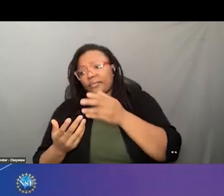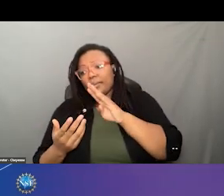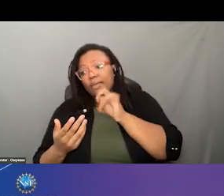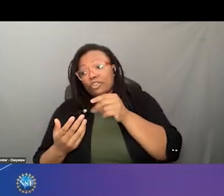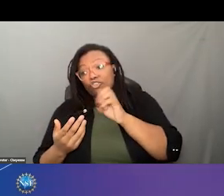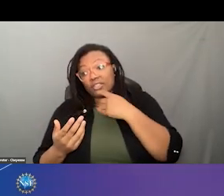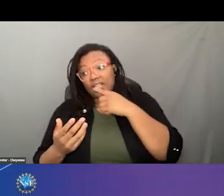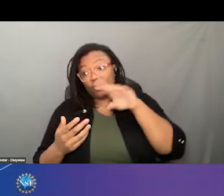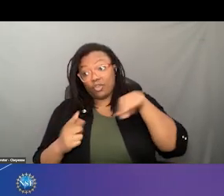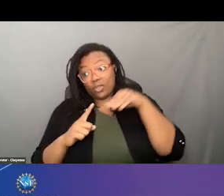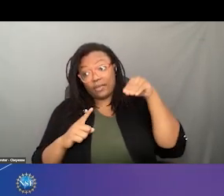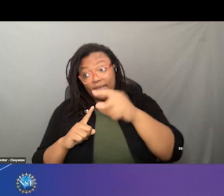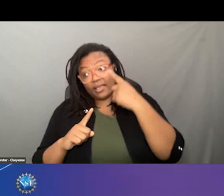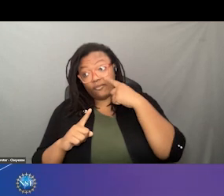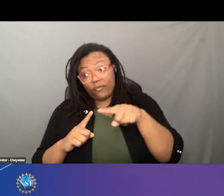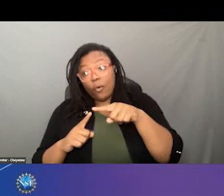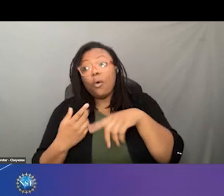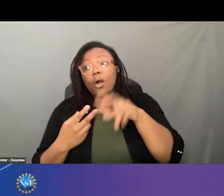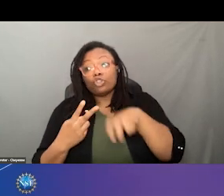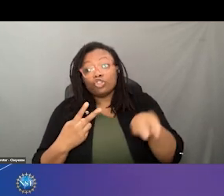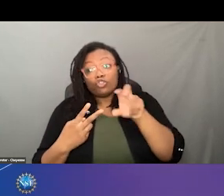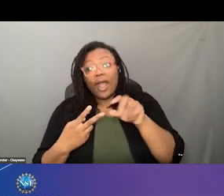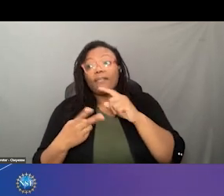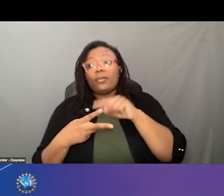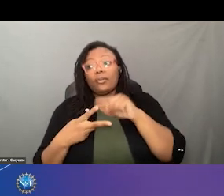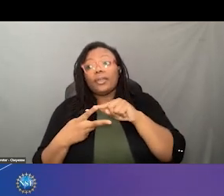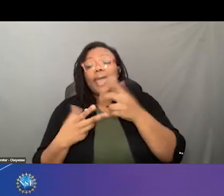Beatriz said that we pay -- that they pay only under those two circumstances.